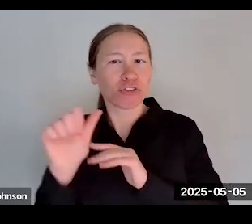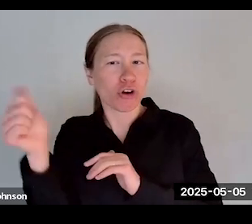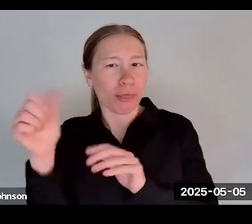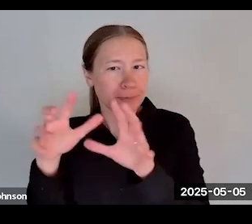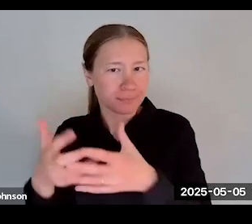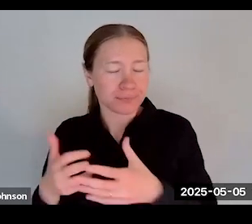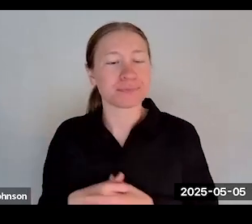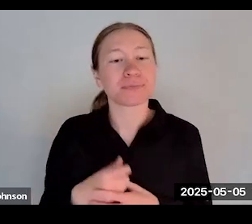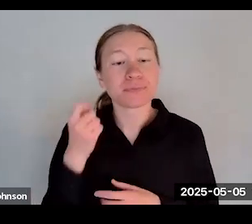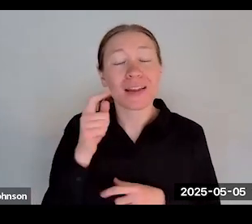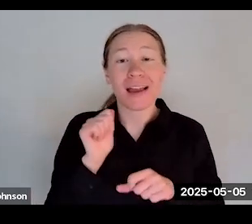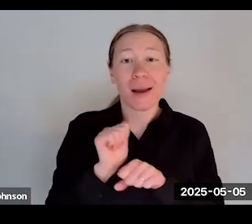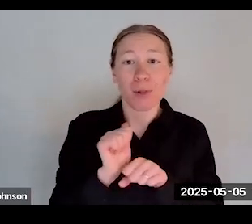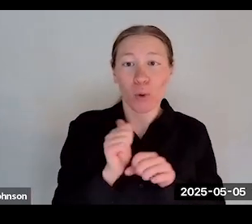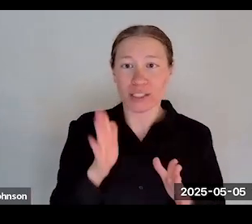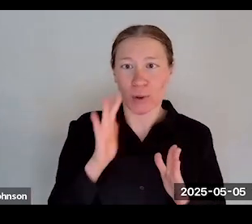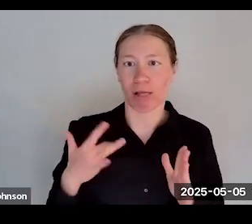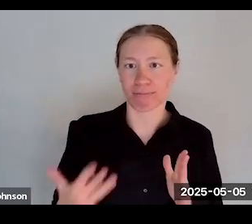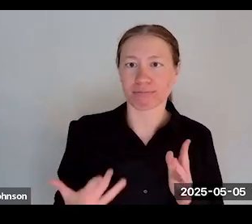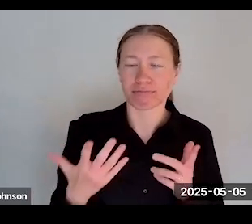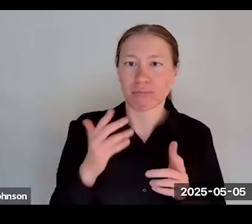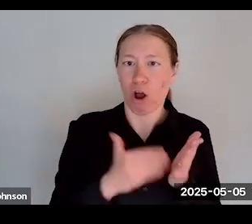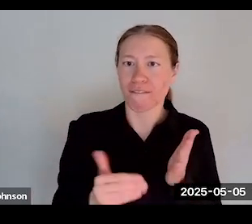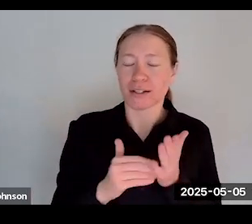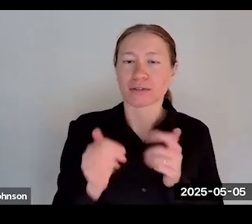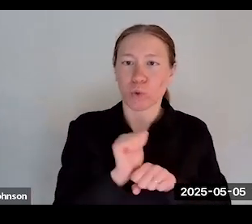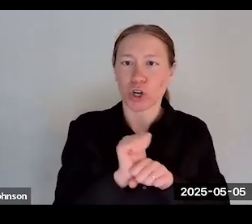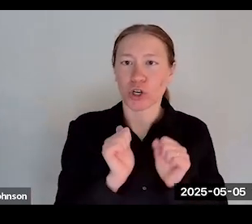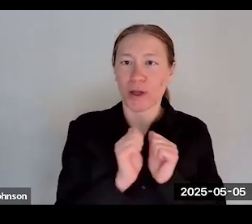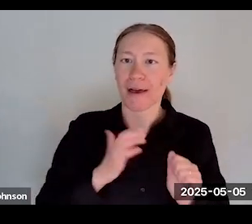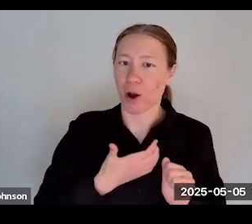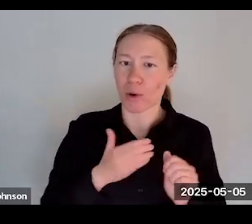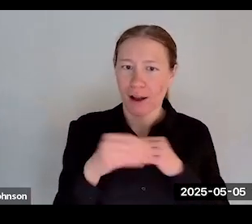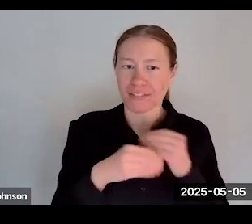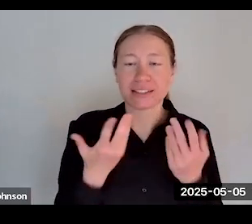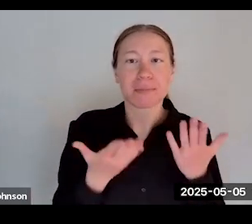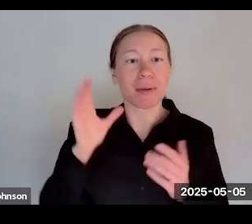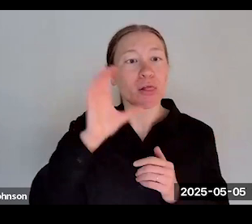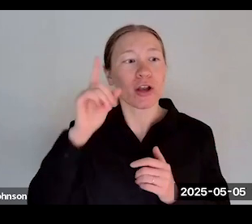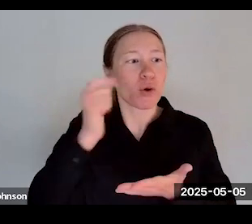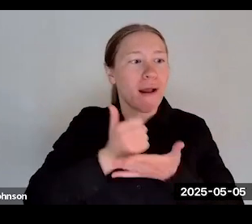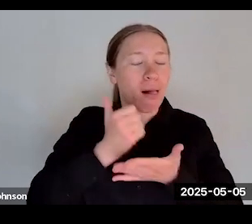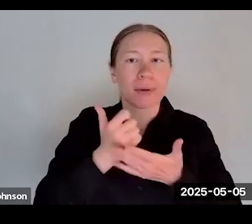Employees often work with our office because they may be seeking help in determining what accommodations could be helpful